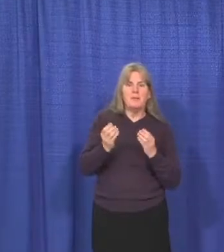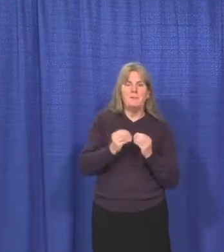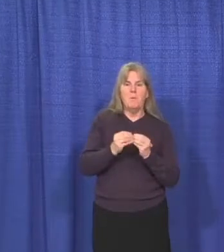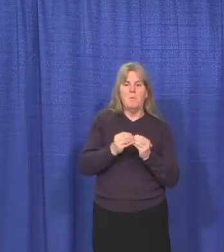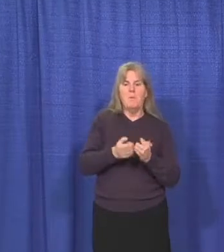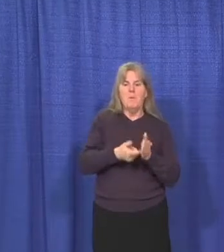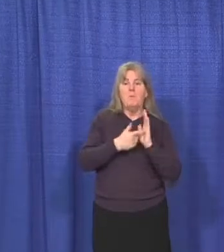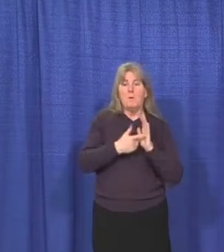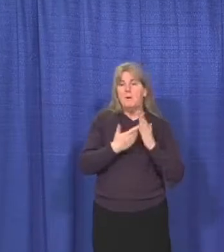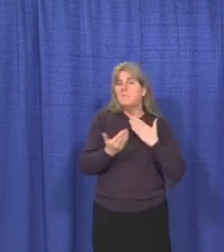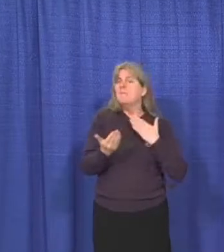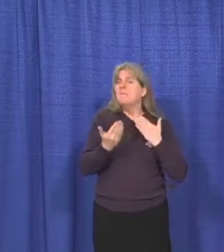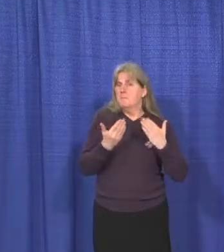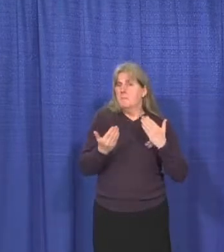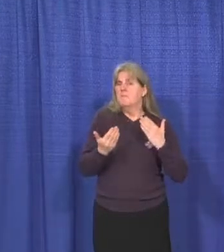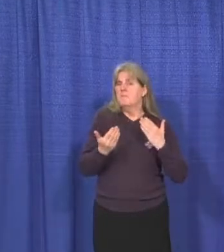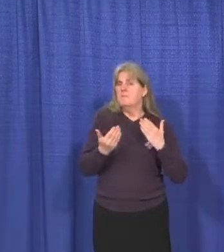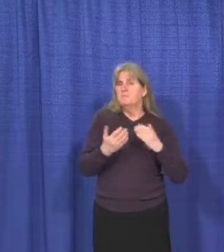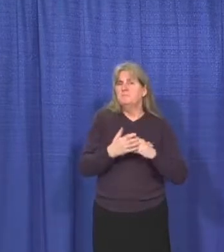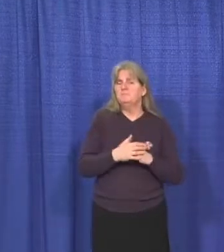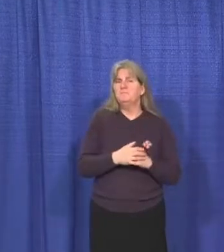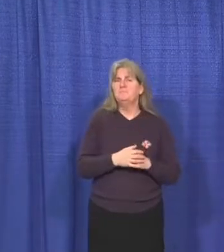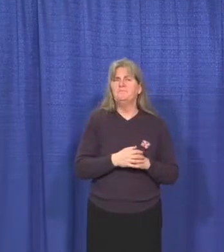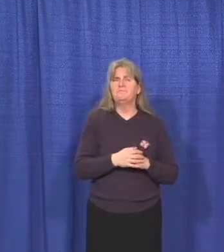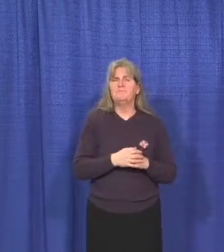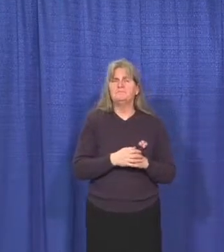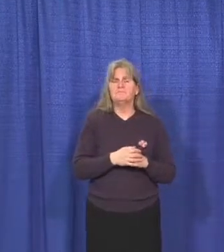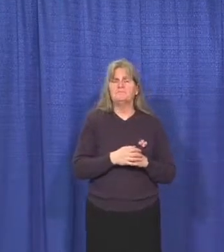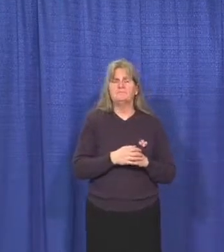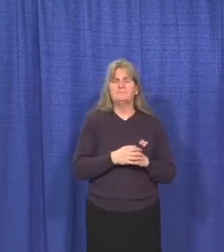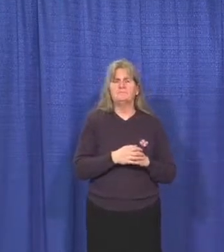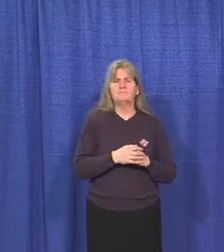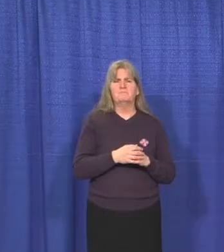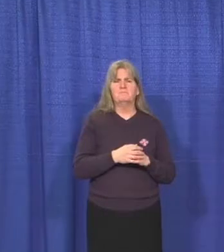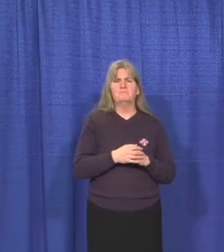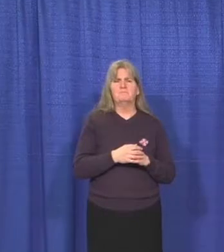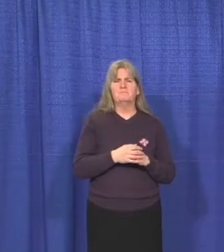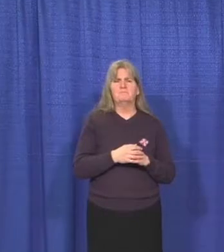requirements.